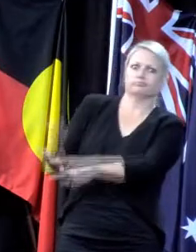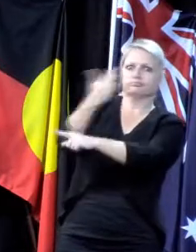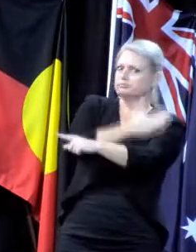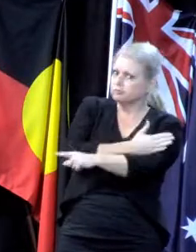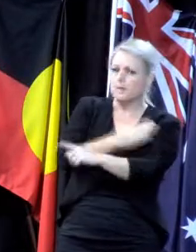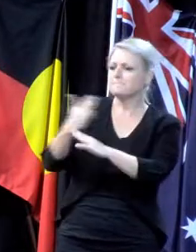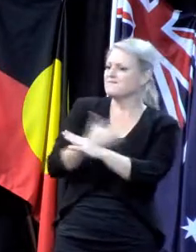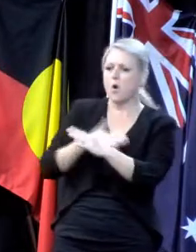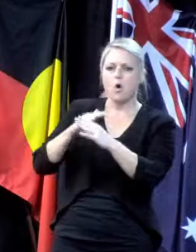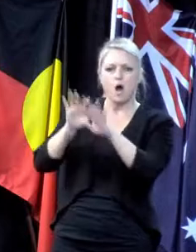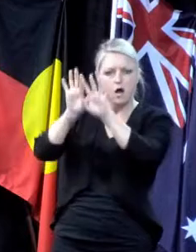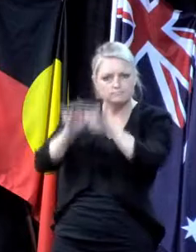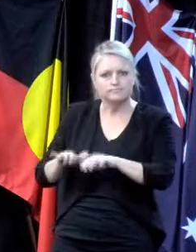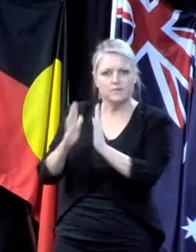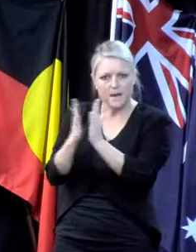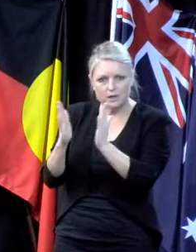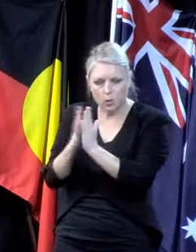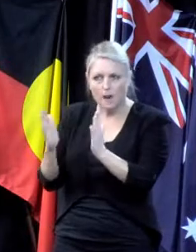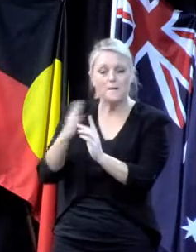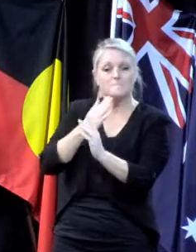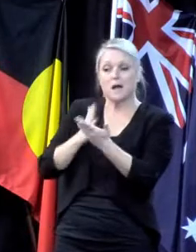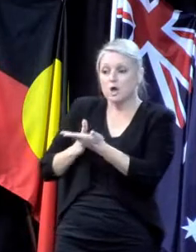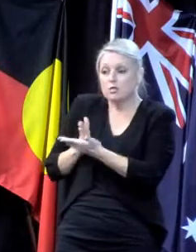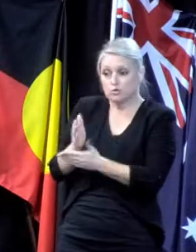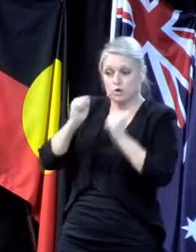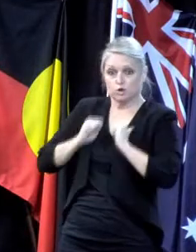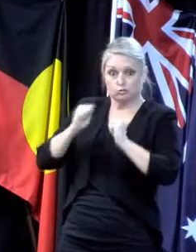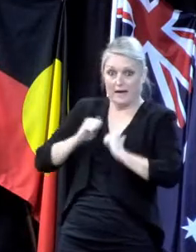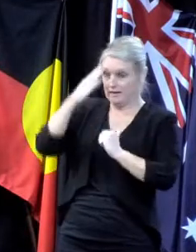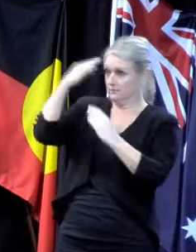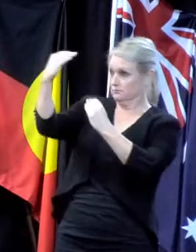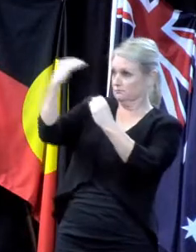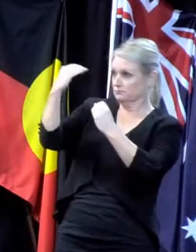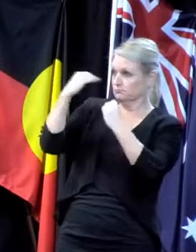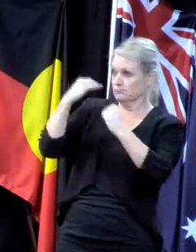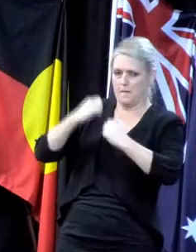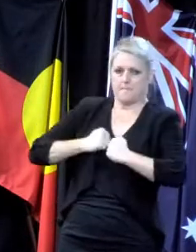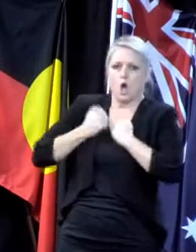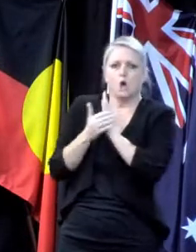And, within that, I developed my skills in all the manual -